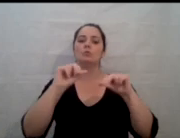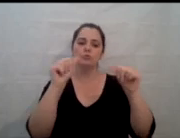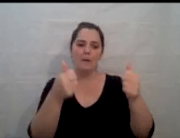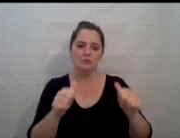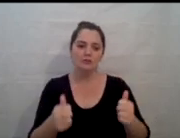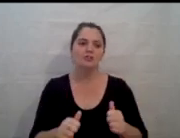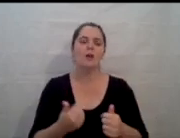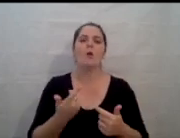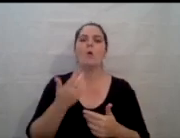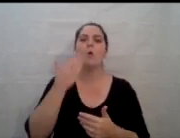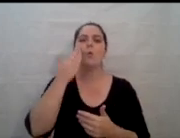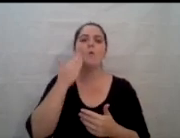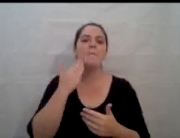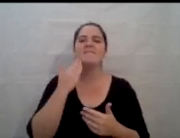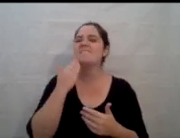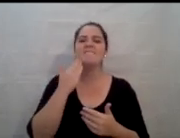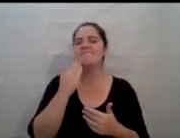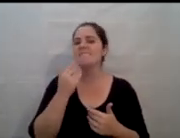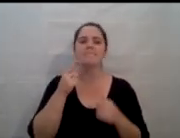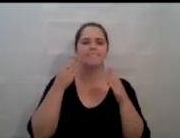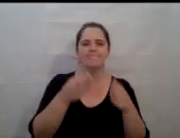And so you see here the classical male nude but again